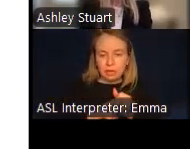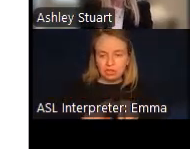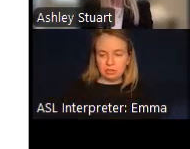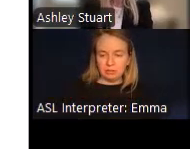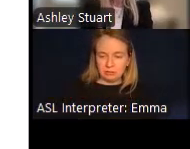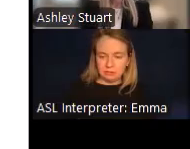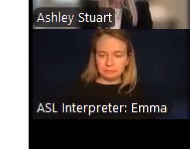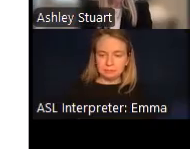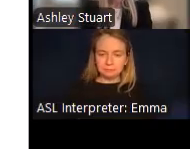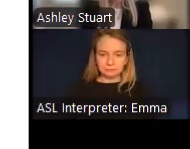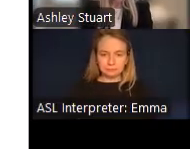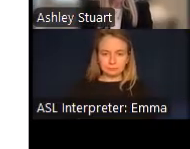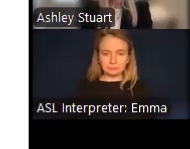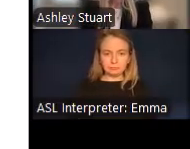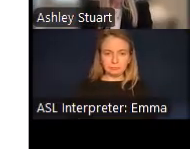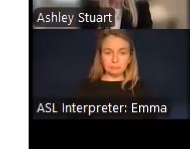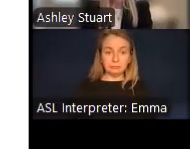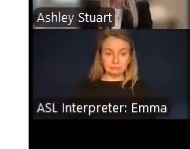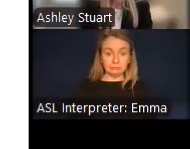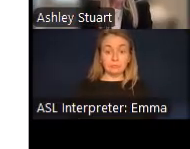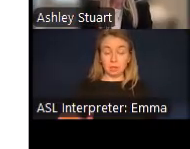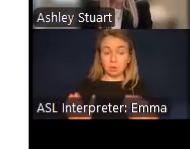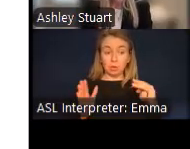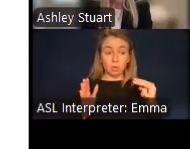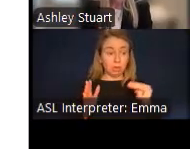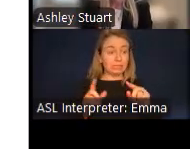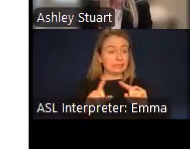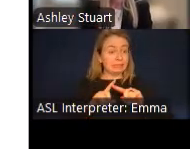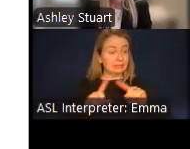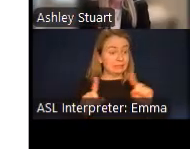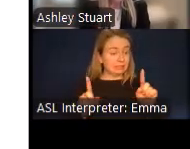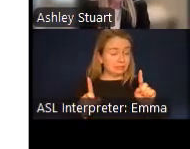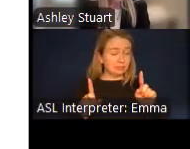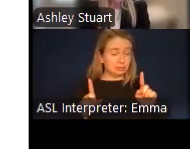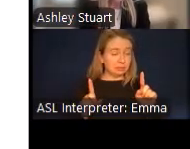We're also looking across that different setting again. So is